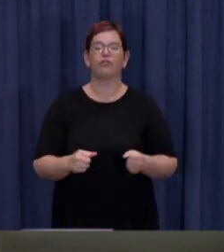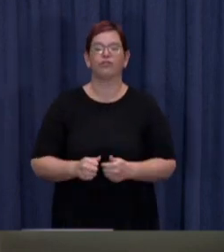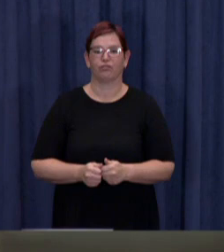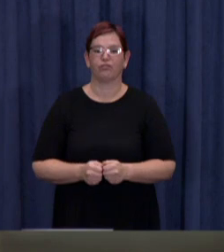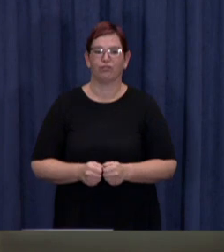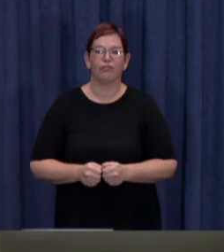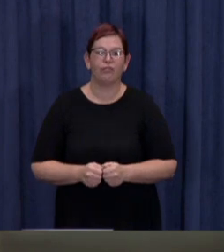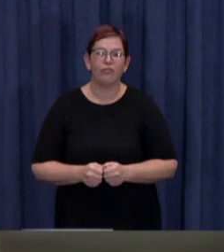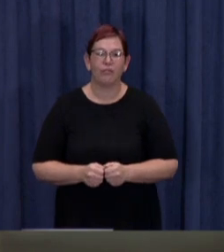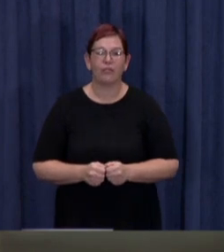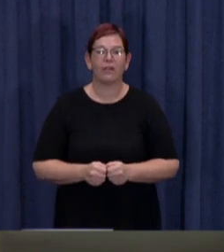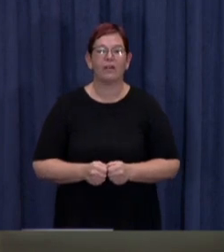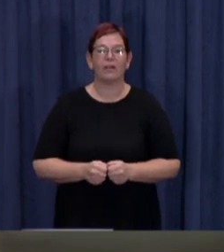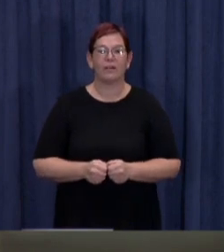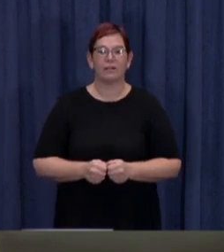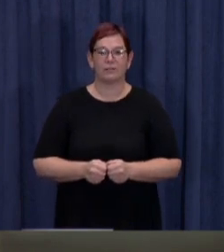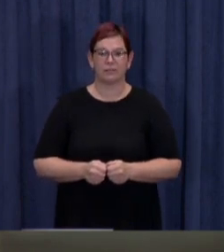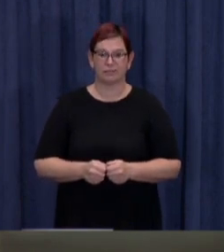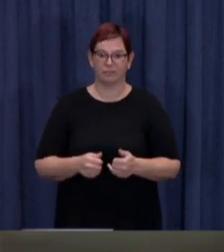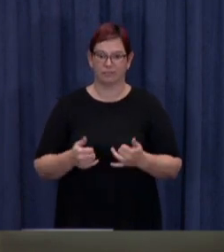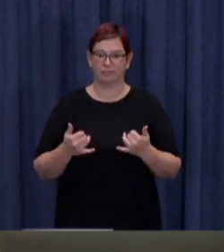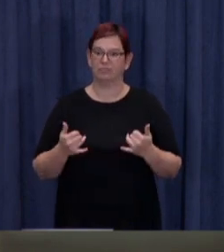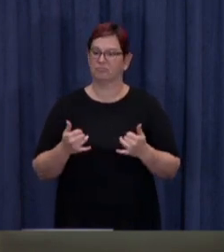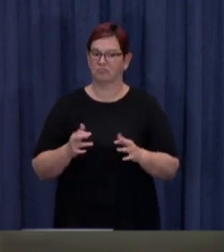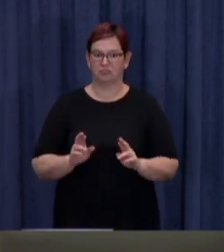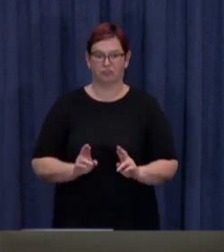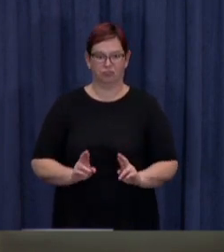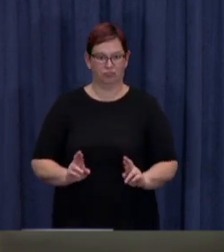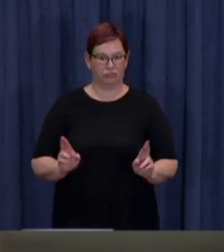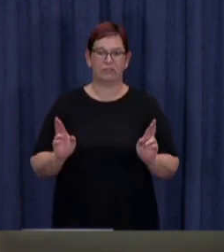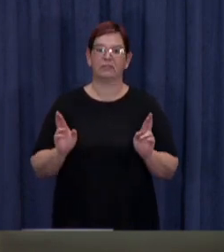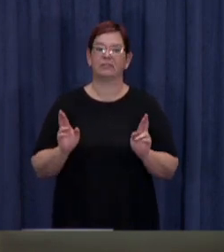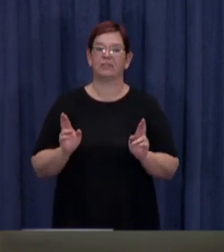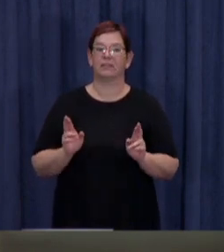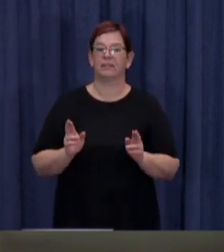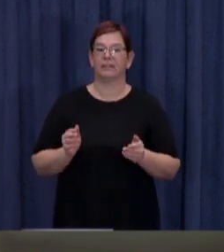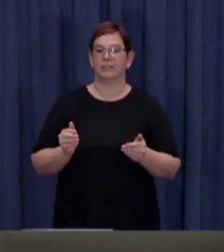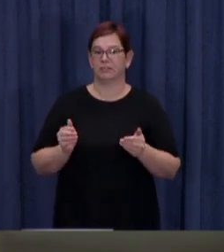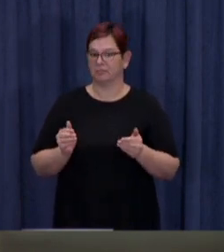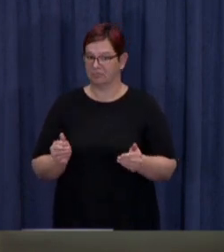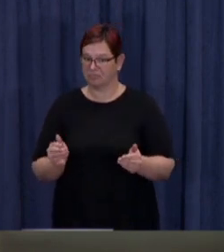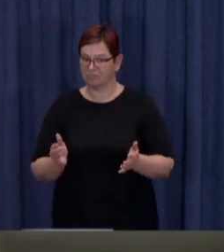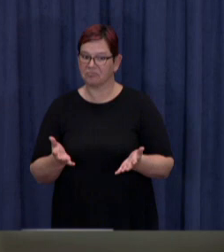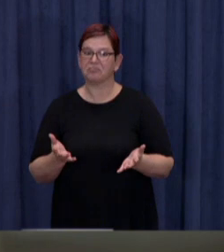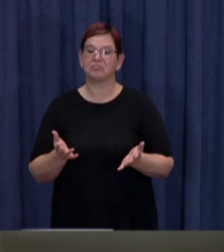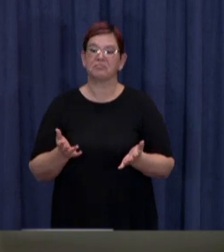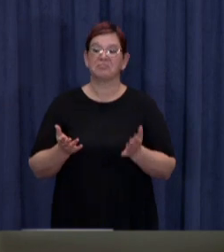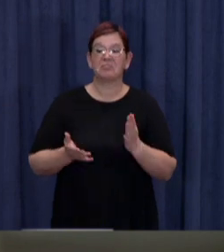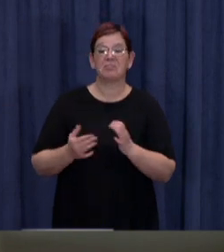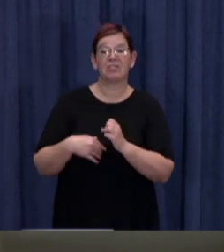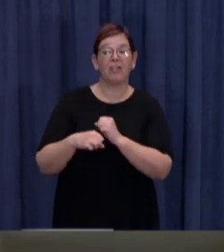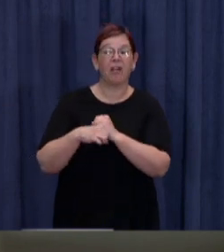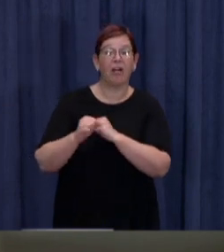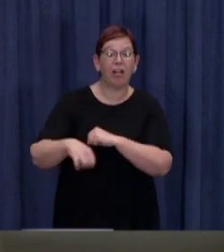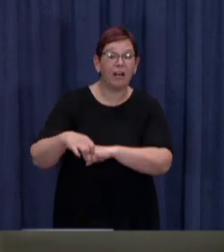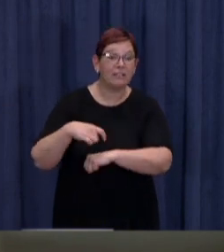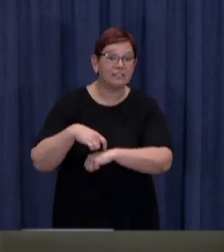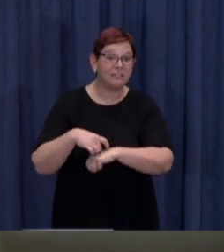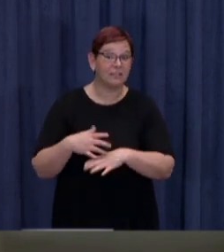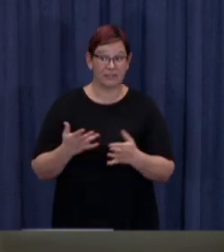liven gives me the word I won't necessarily finish when she gives me the rope but I'll start when she gives me okay thank you Well good afternoon